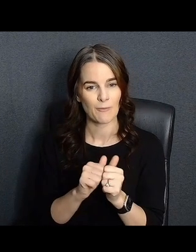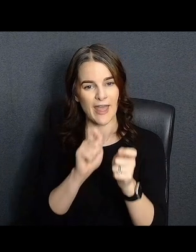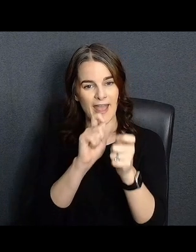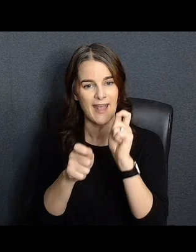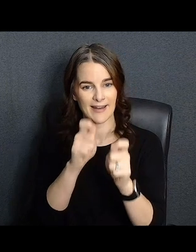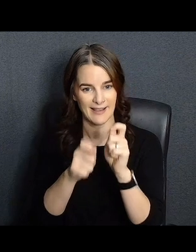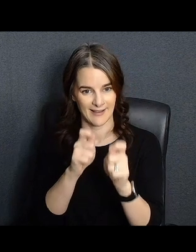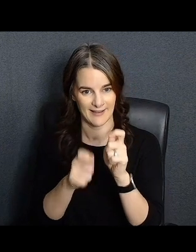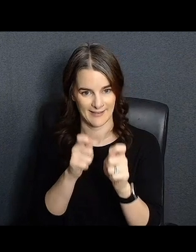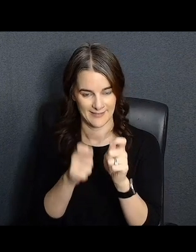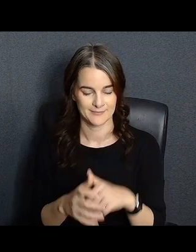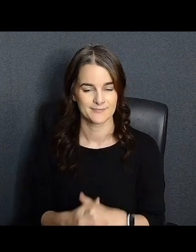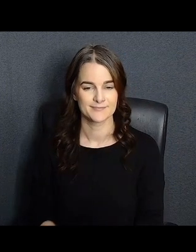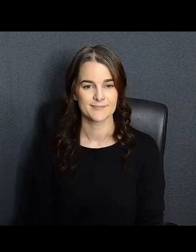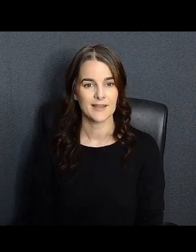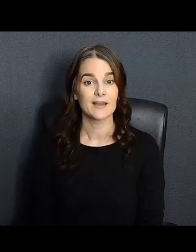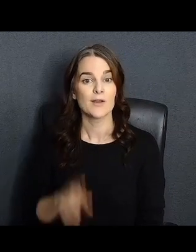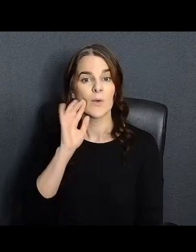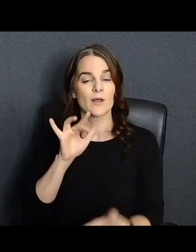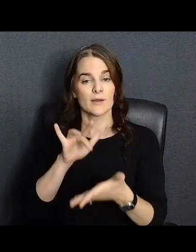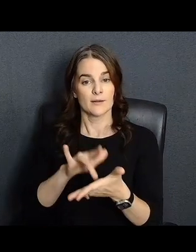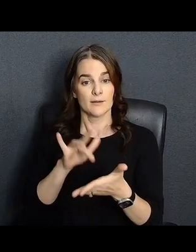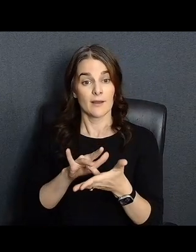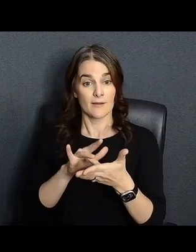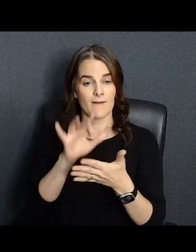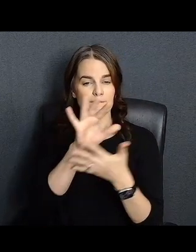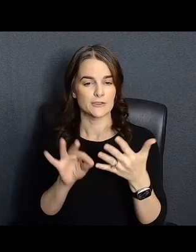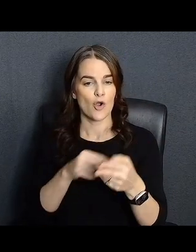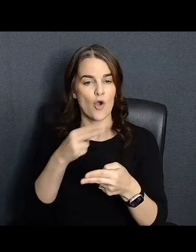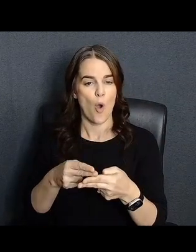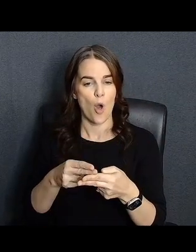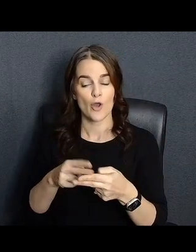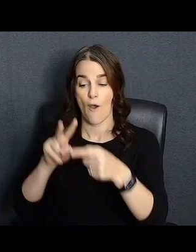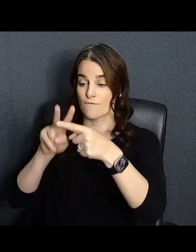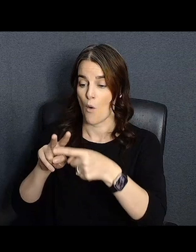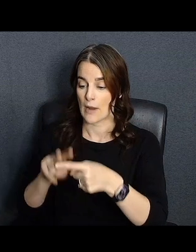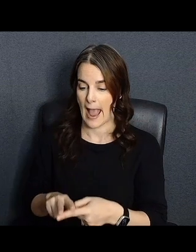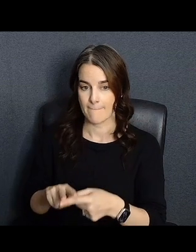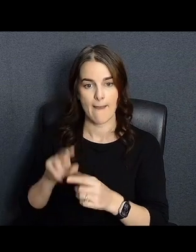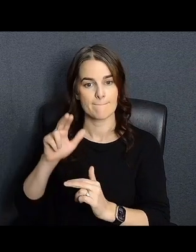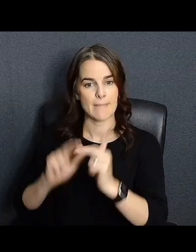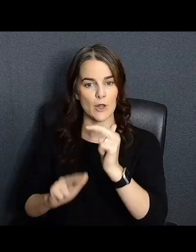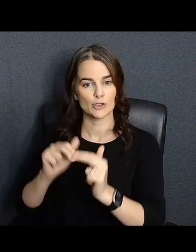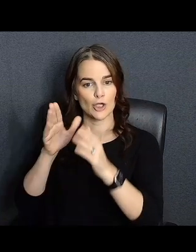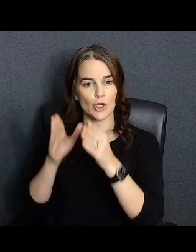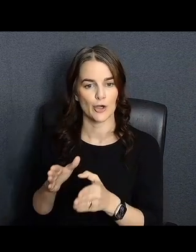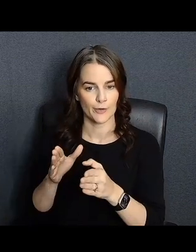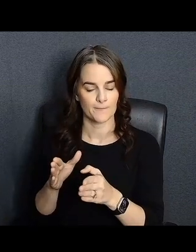I'm going to go in here and I'm going to turn on this feature called Vocab Builder. And when I turn this on, it basically takes everything away